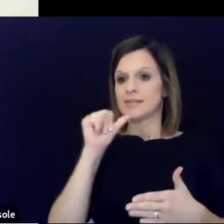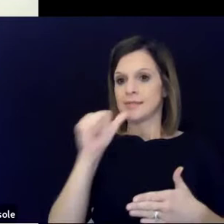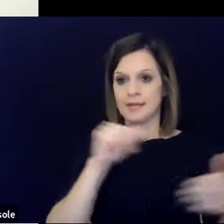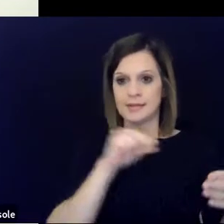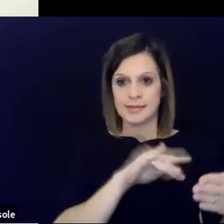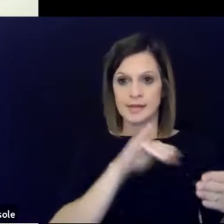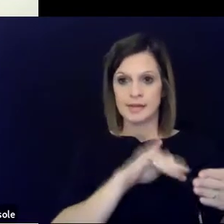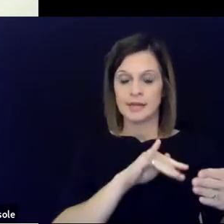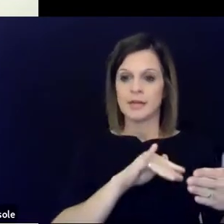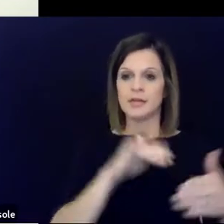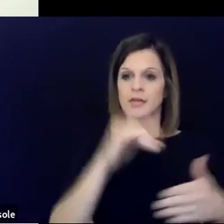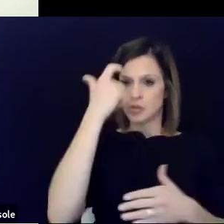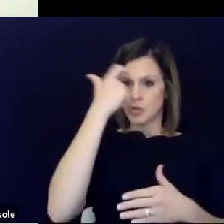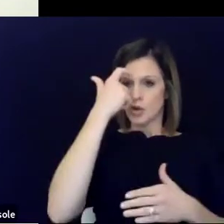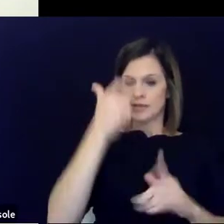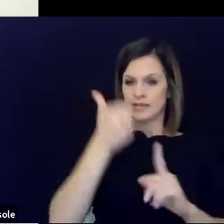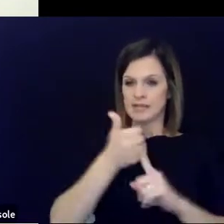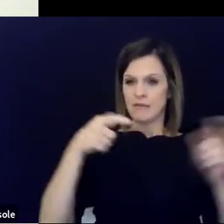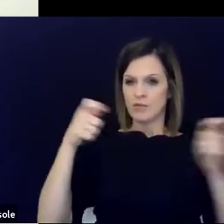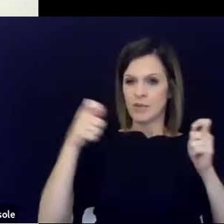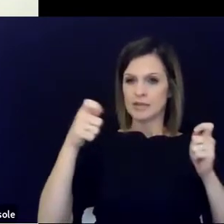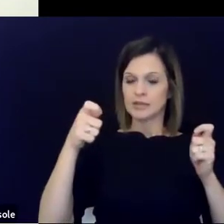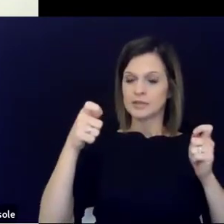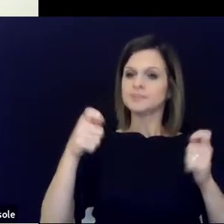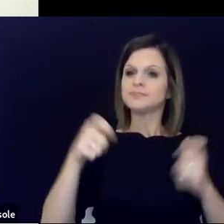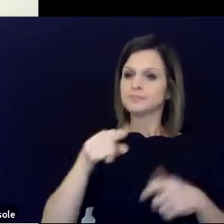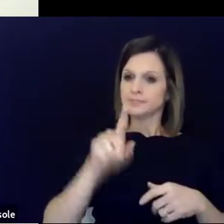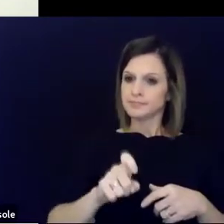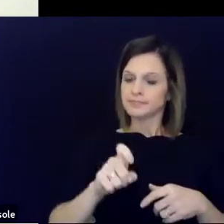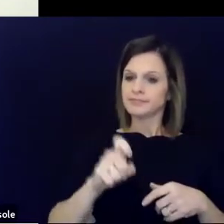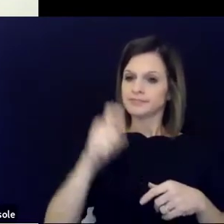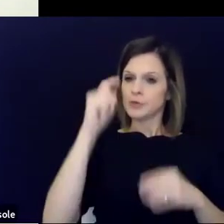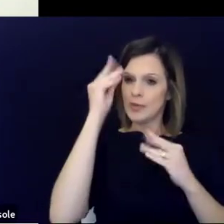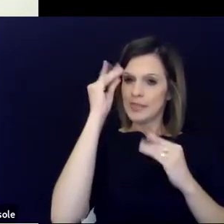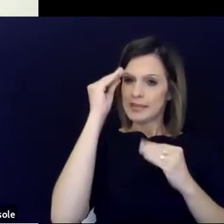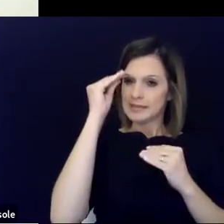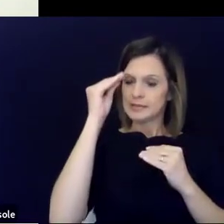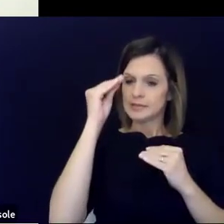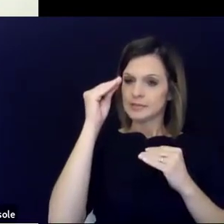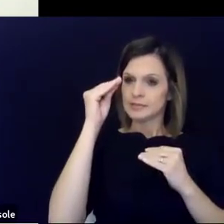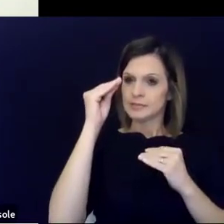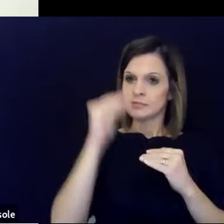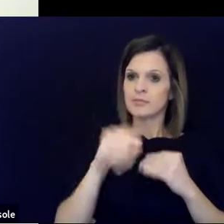around studying for exam. I have to turn my brain on to thinking, I have to think.